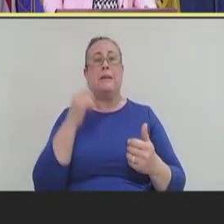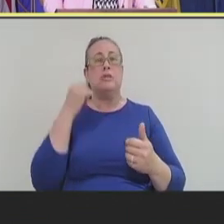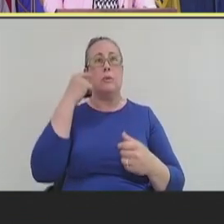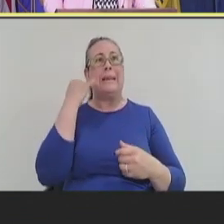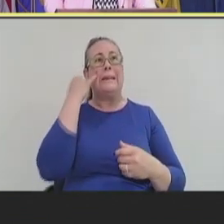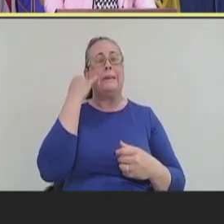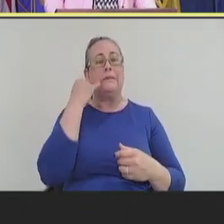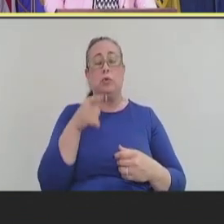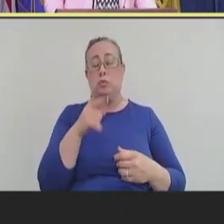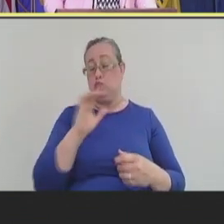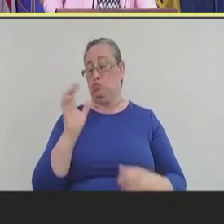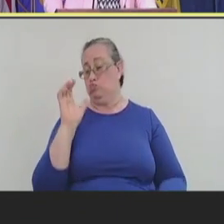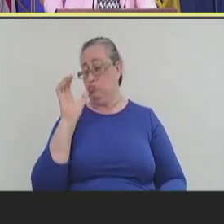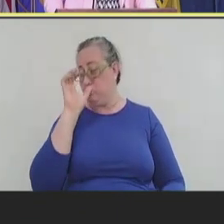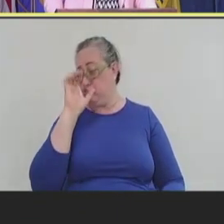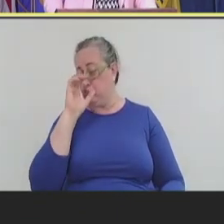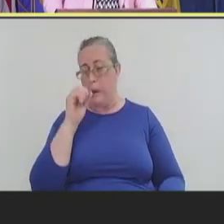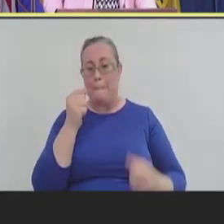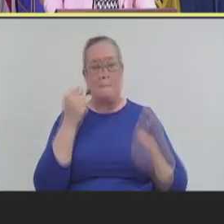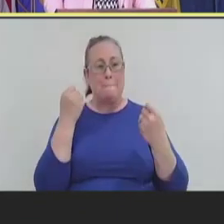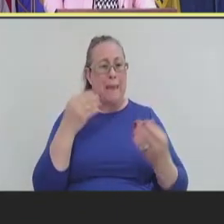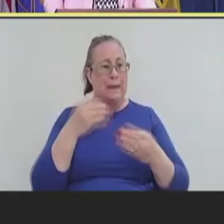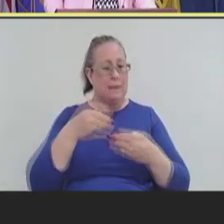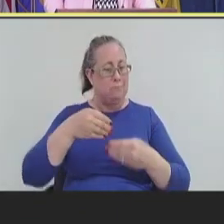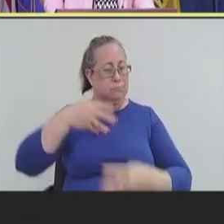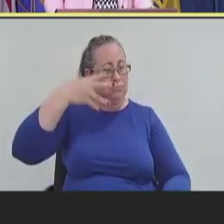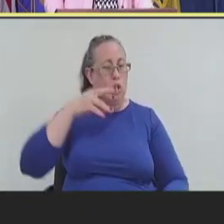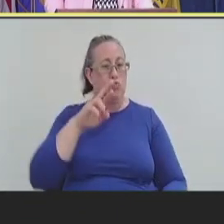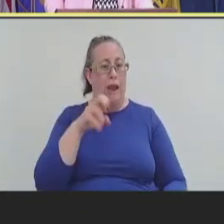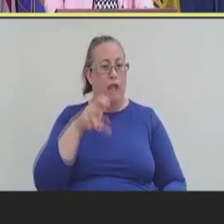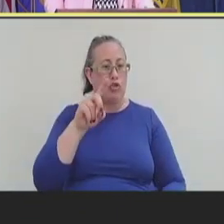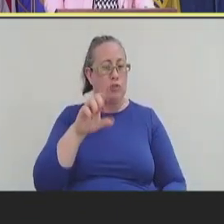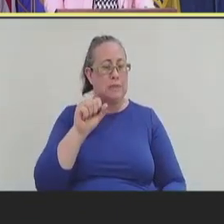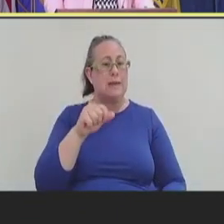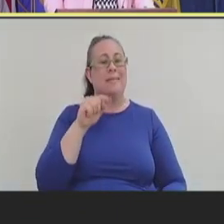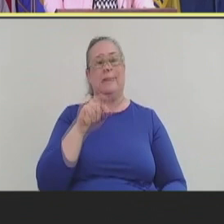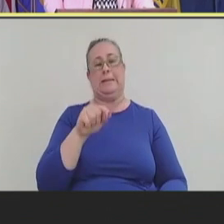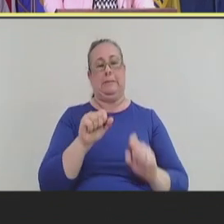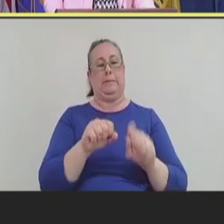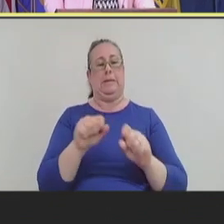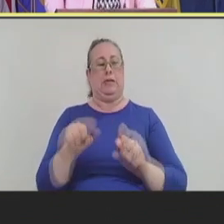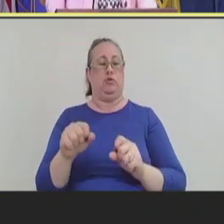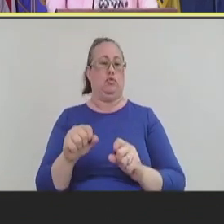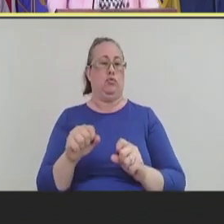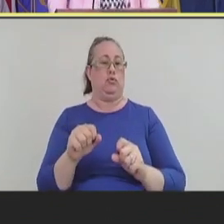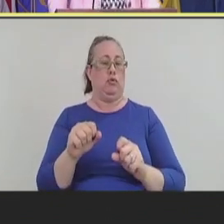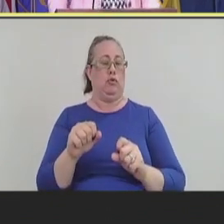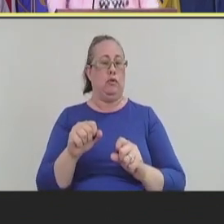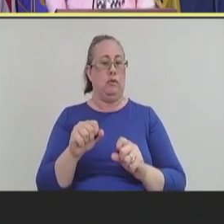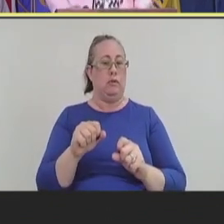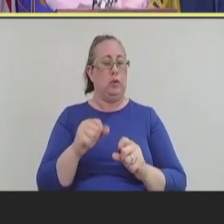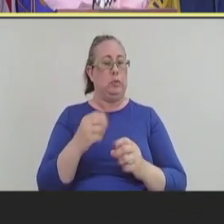queries, we like to call it. This is a potential use for FHIR standardization.